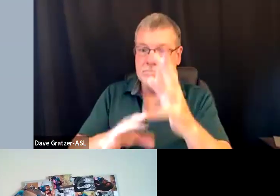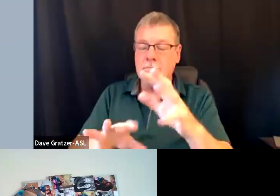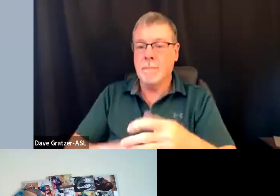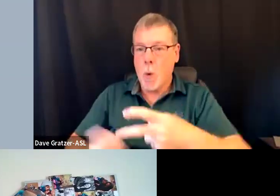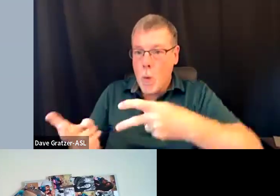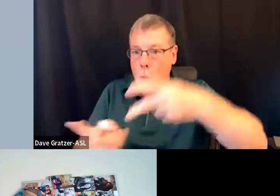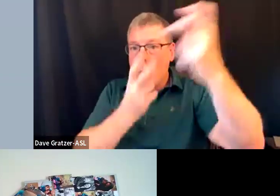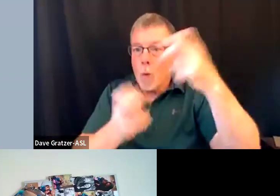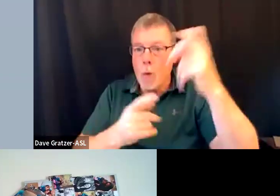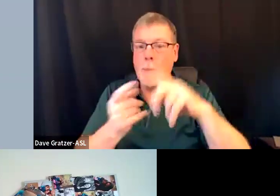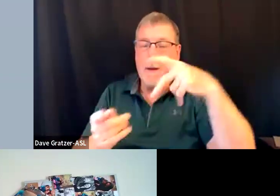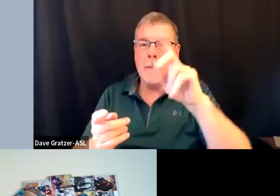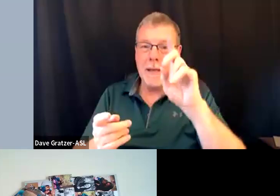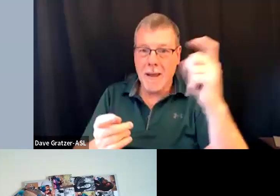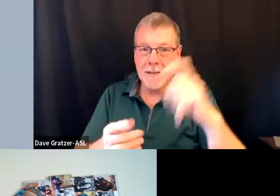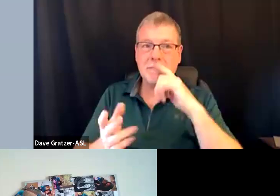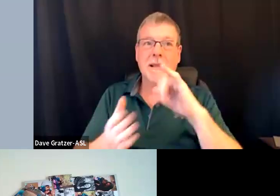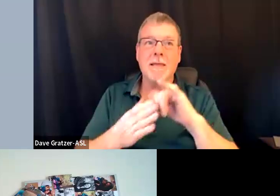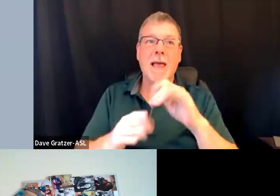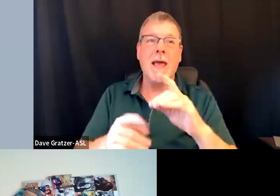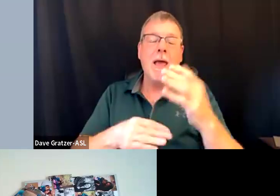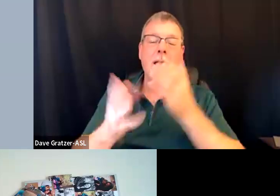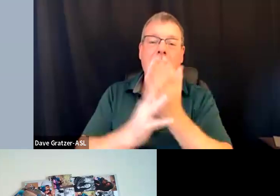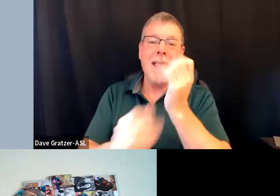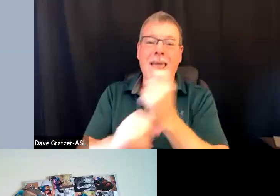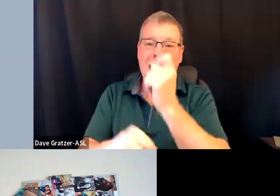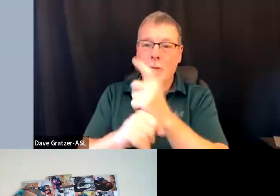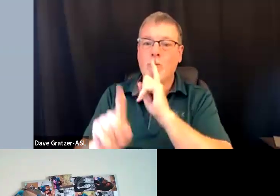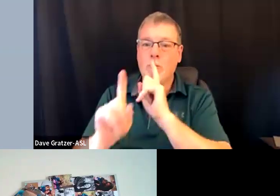into PDX when it comes either a progress report or annual report time.